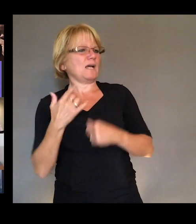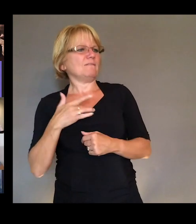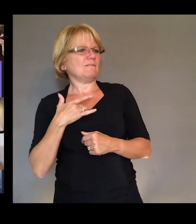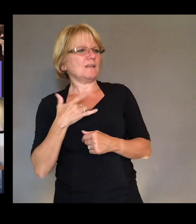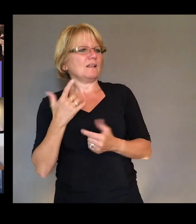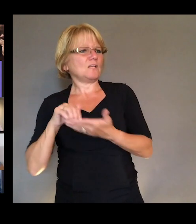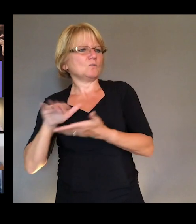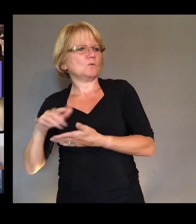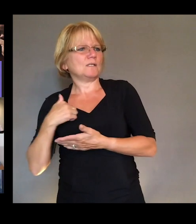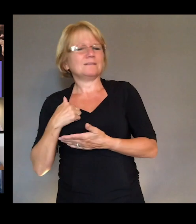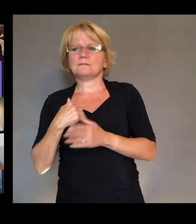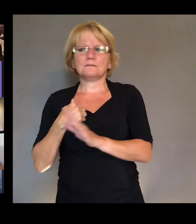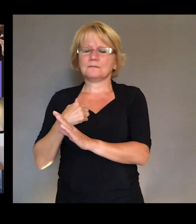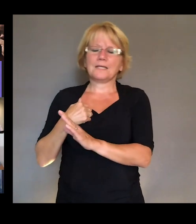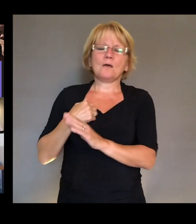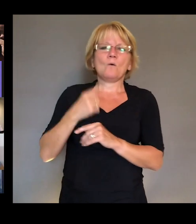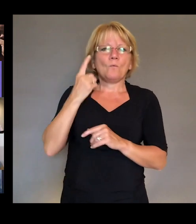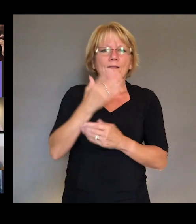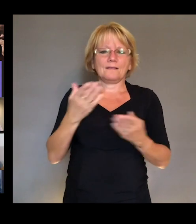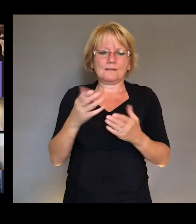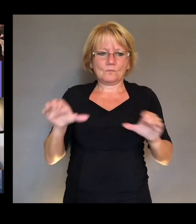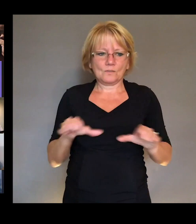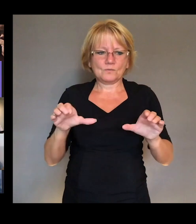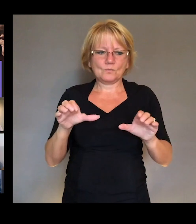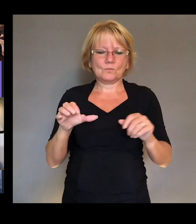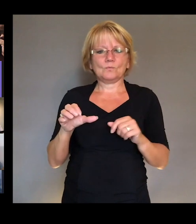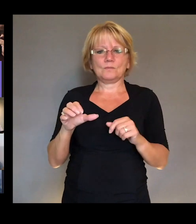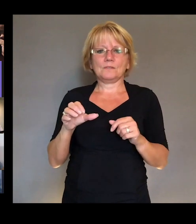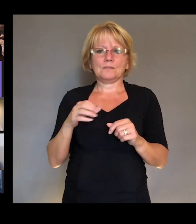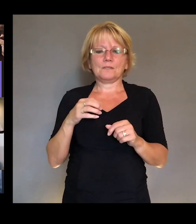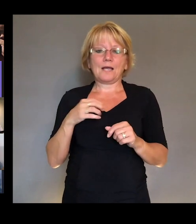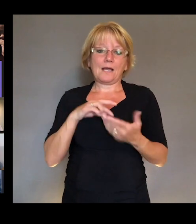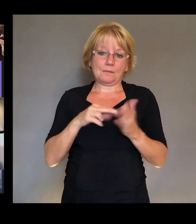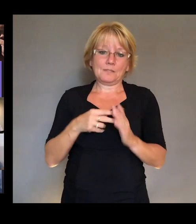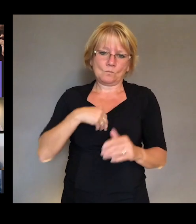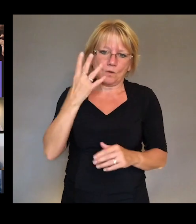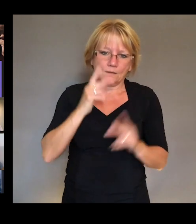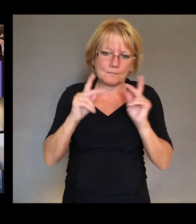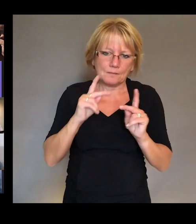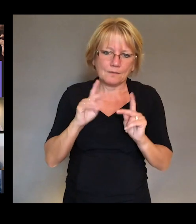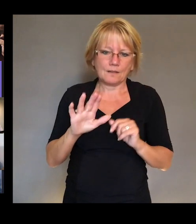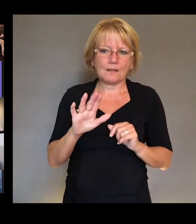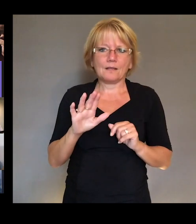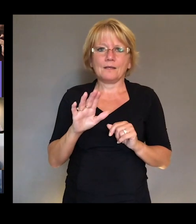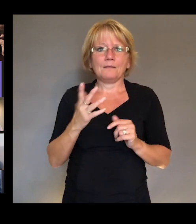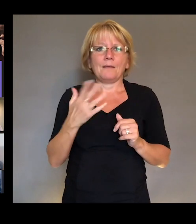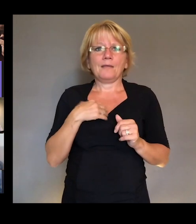And so I feel excluded when this, you know, and one of the things that we do, and I say, we, as in white people, oftentimes subconsciously without meaning to,